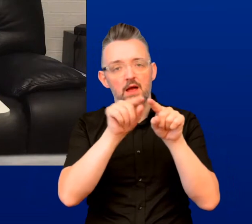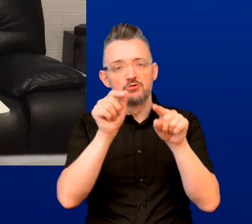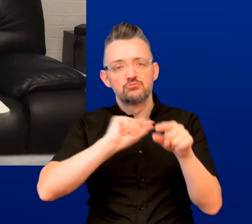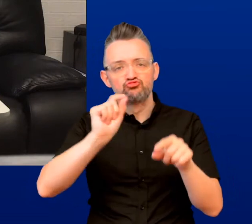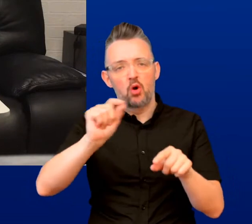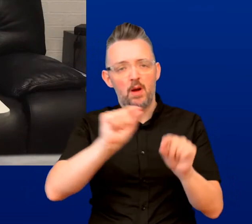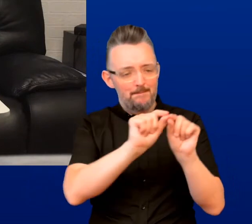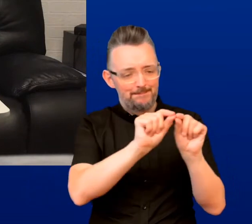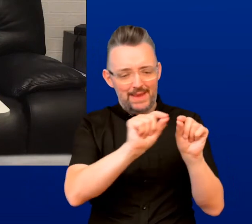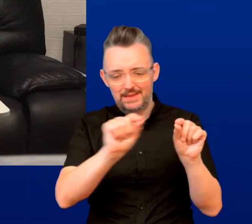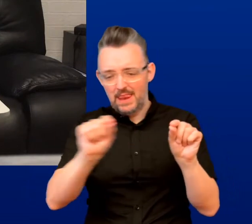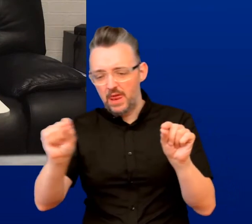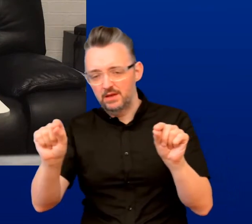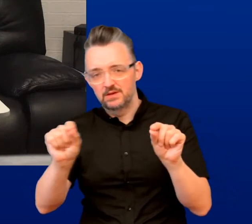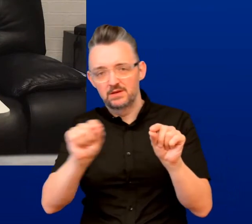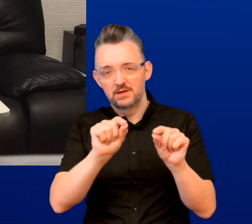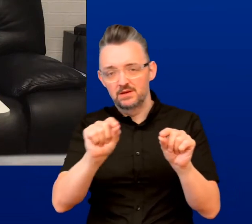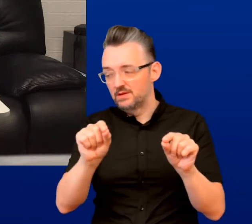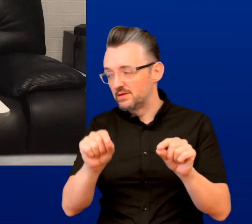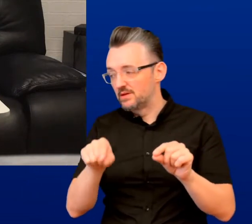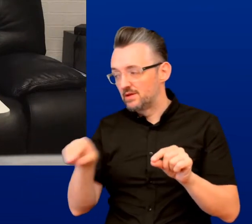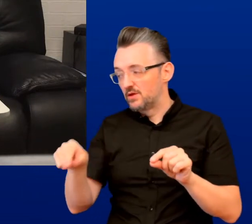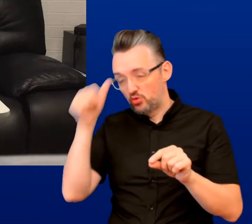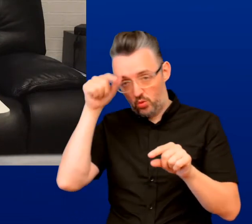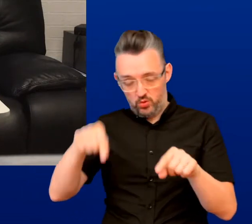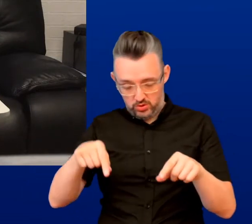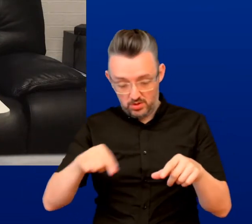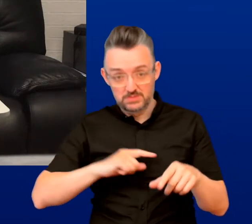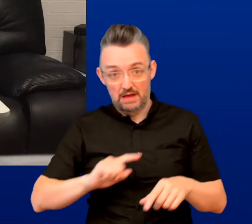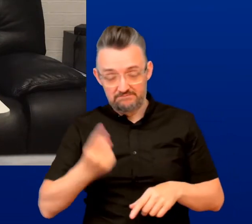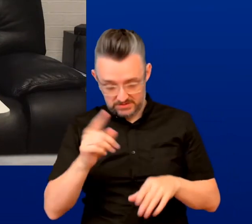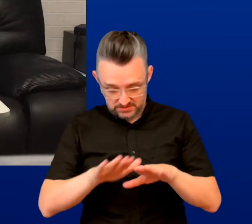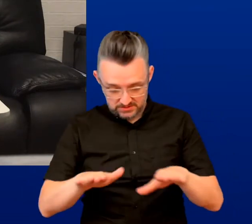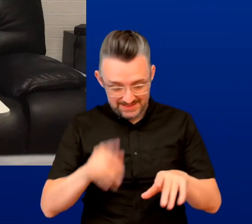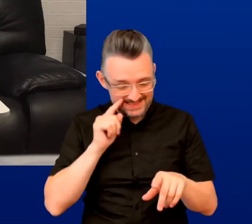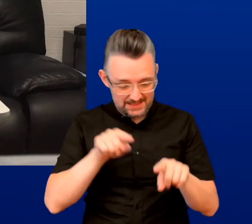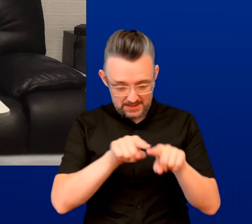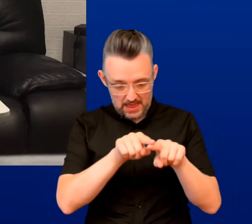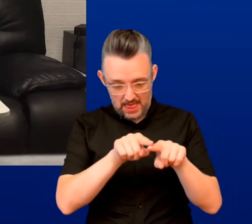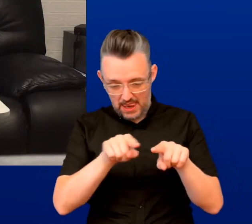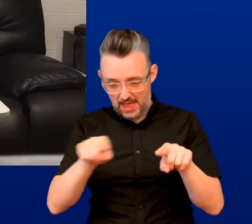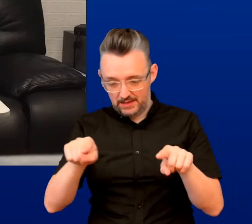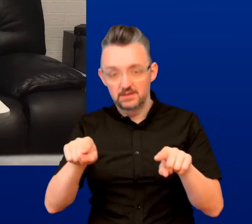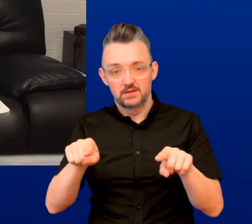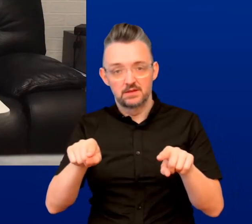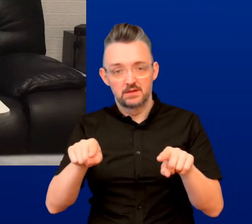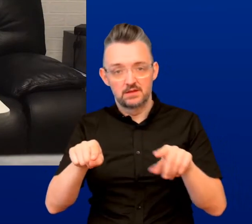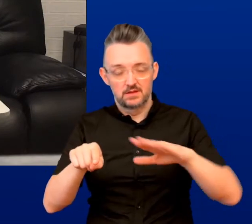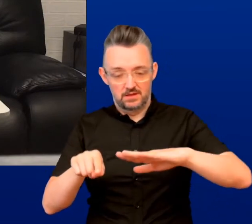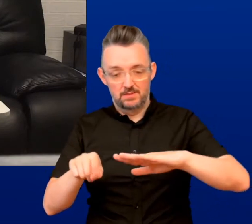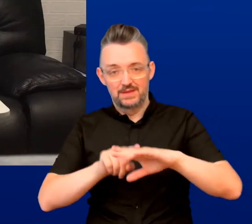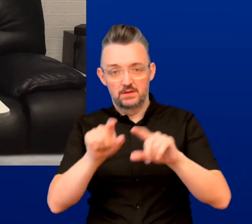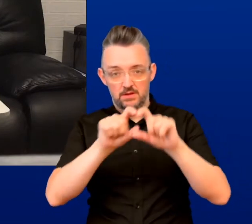I know that this paper is horizontal because it's the first layer, it's easy, and the line is going from left to right.